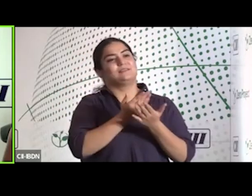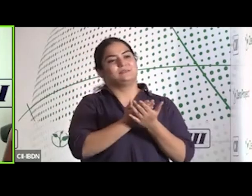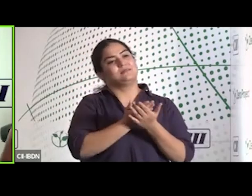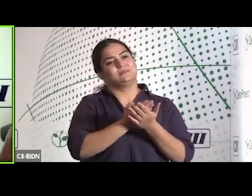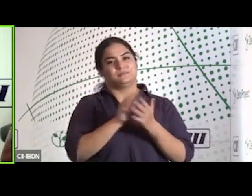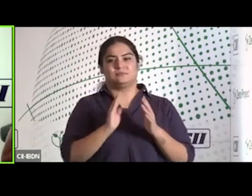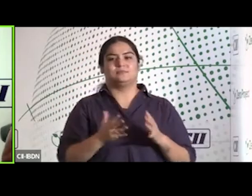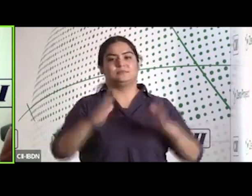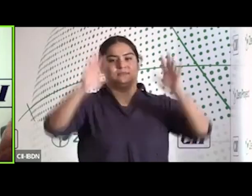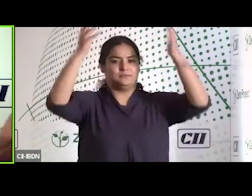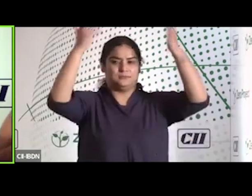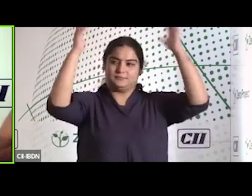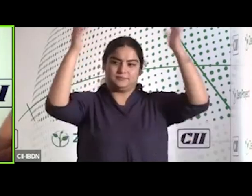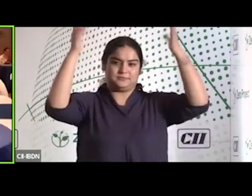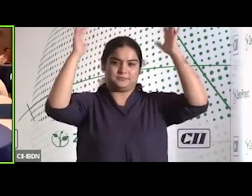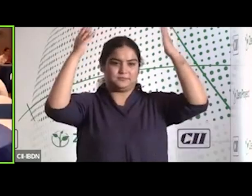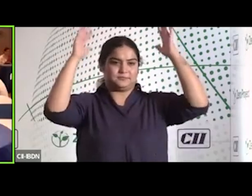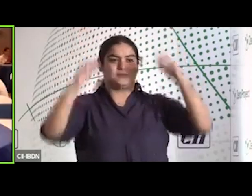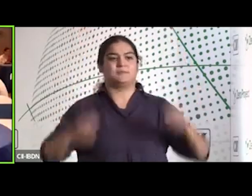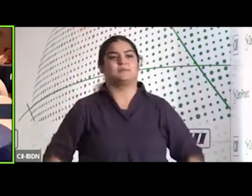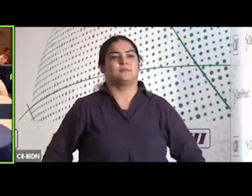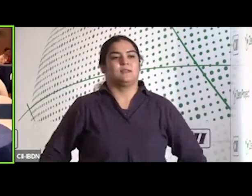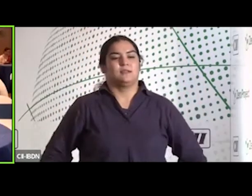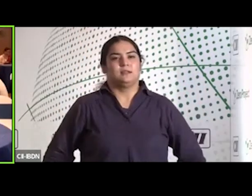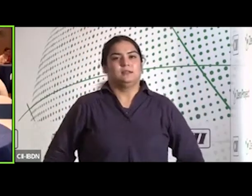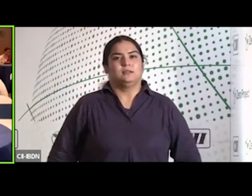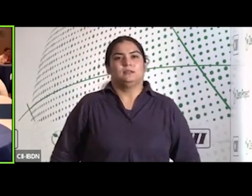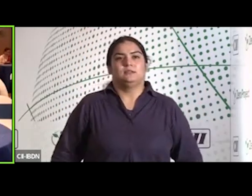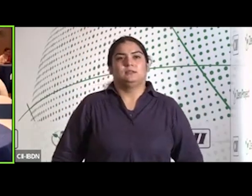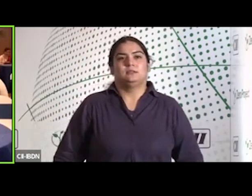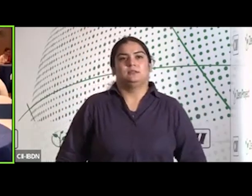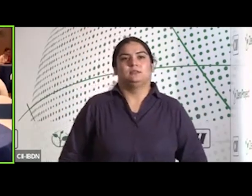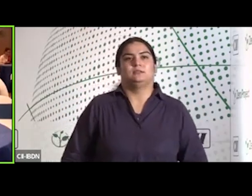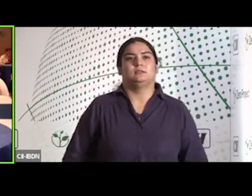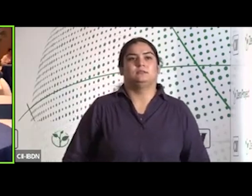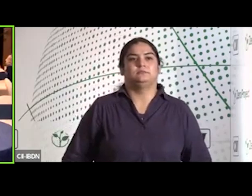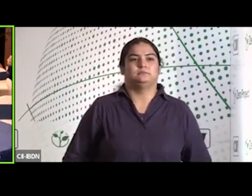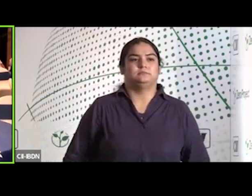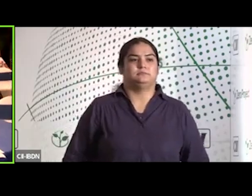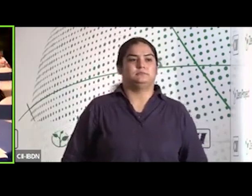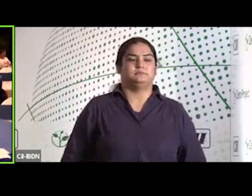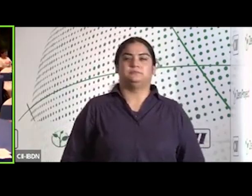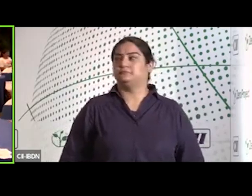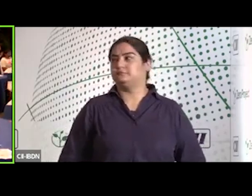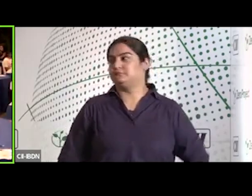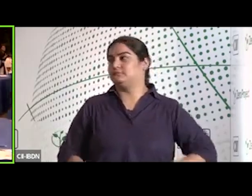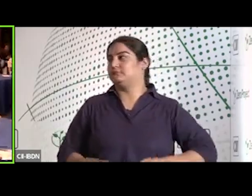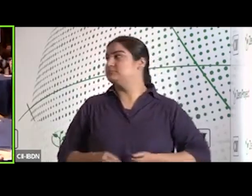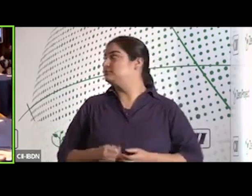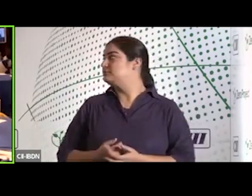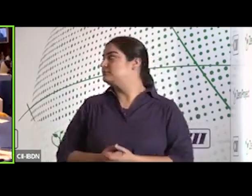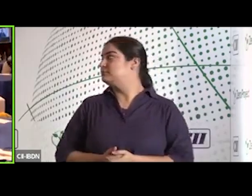Thank you, Robert.